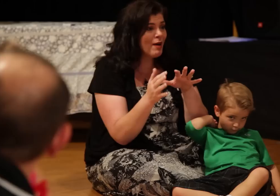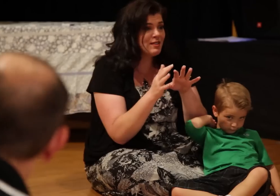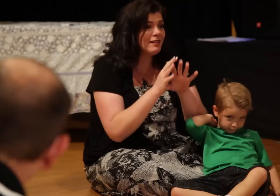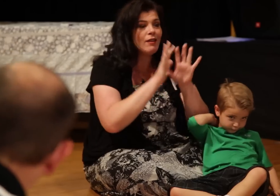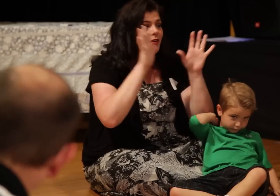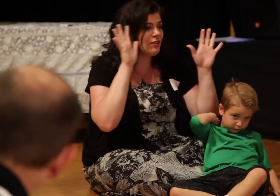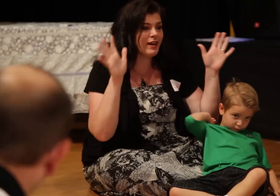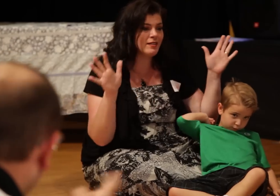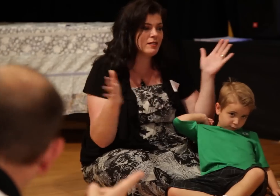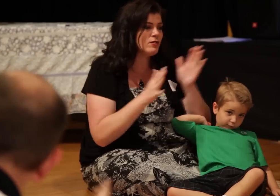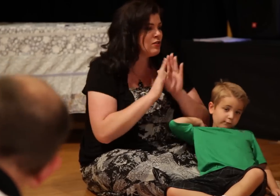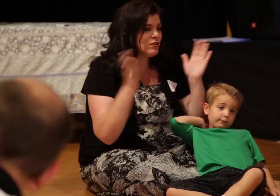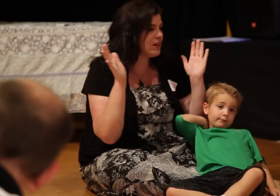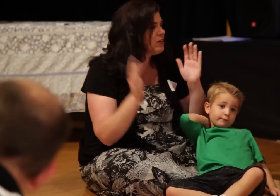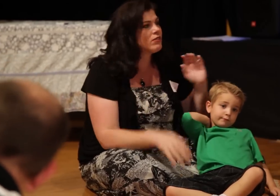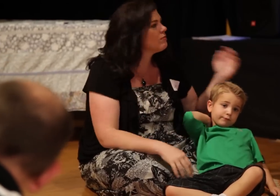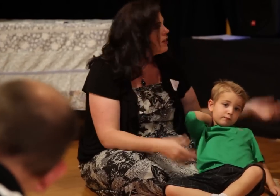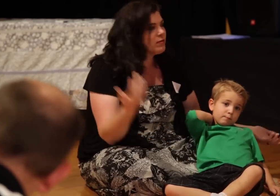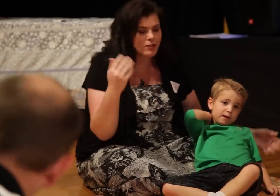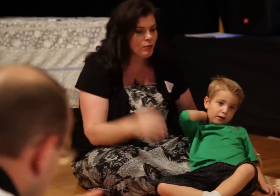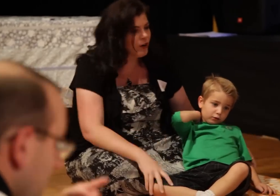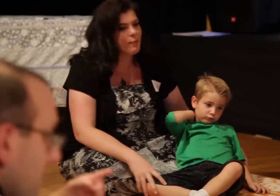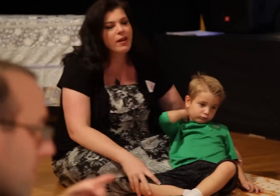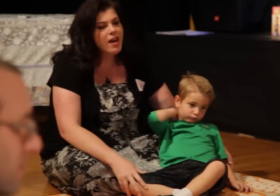So I was in love with you guys as soon as you started your program,